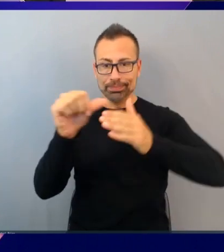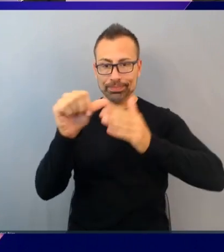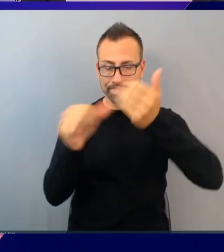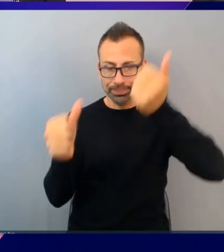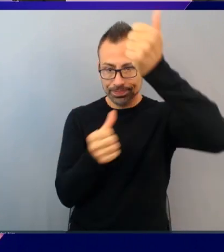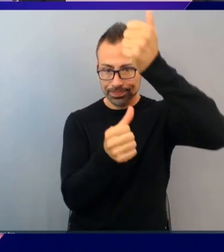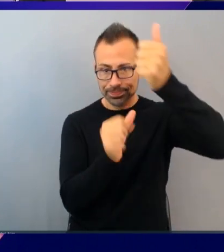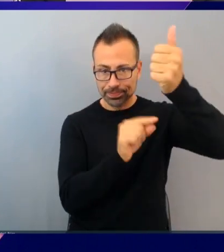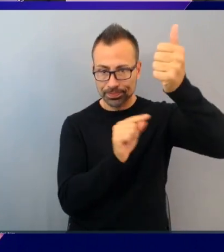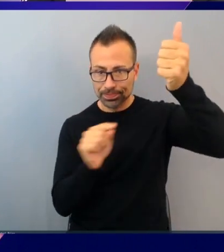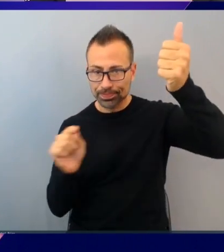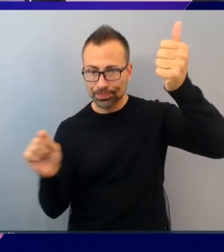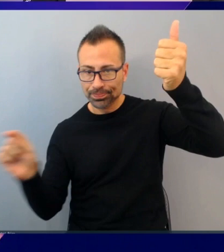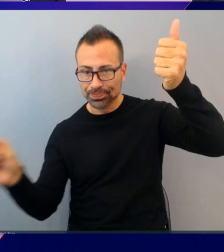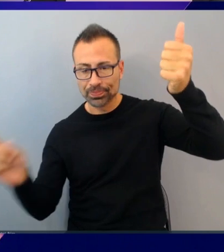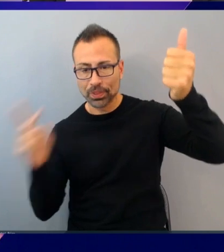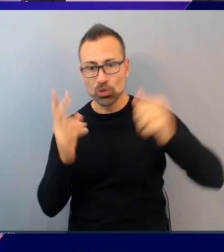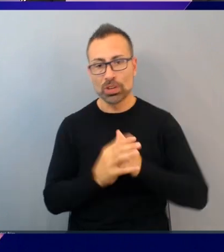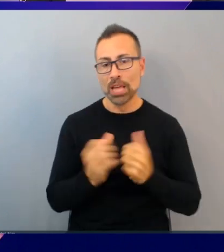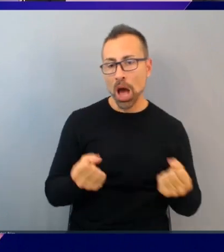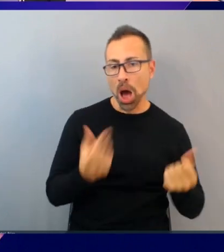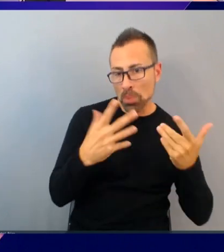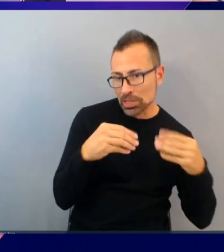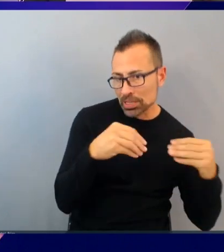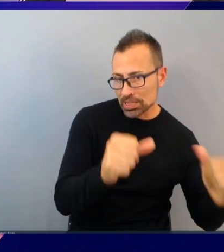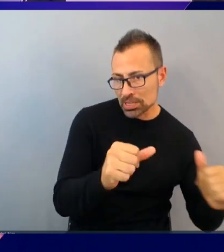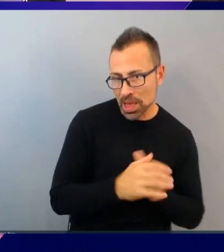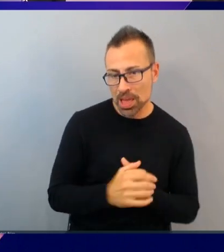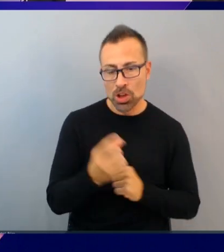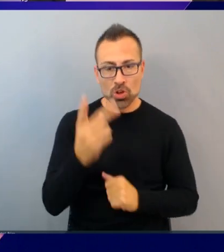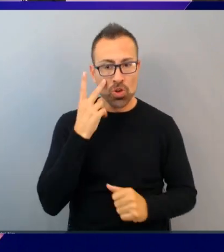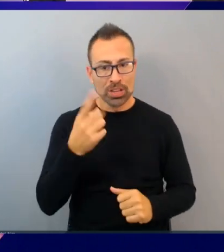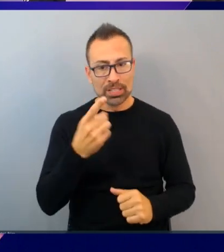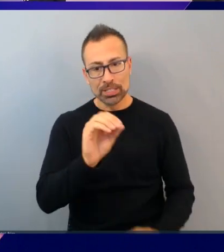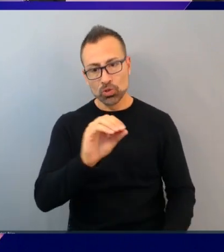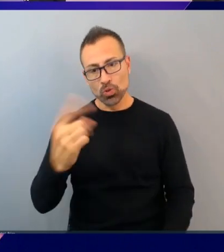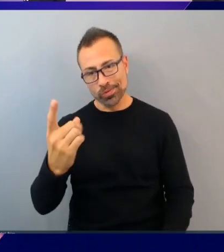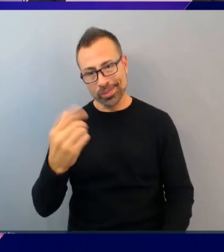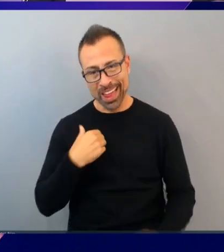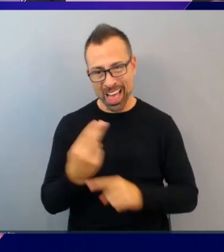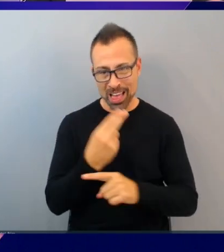So, we can see borker001 here, has used up 614 megabytes of model storage,